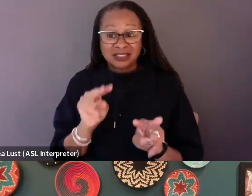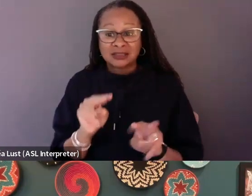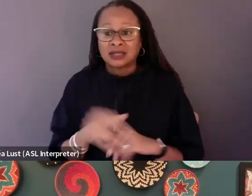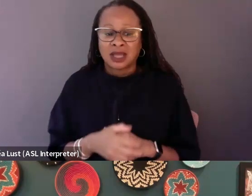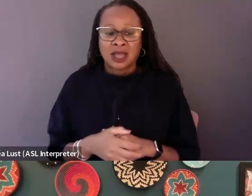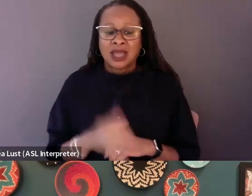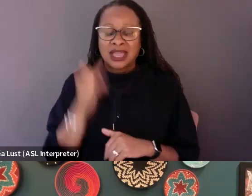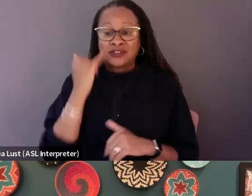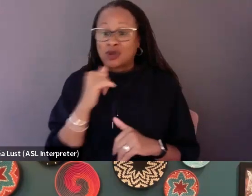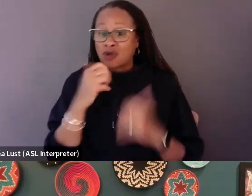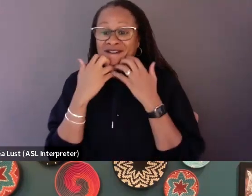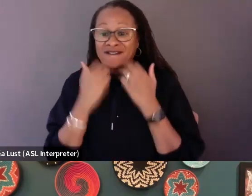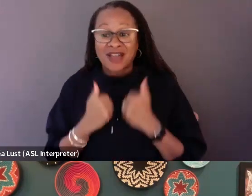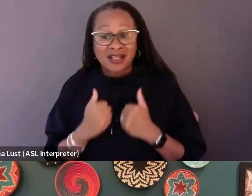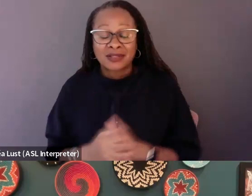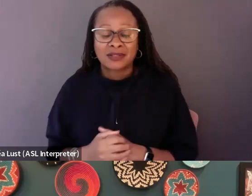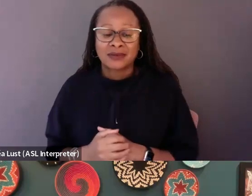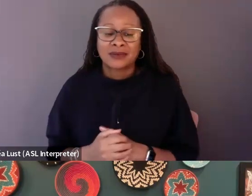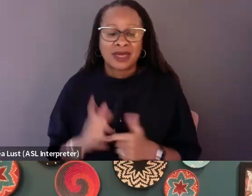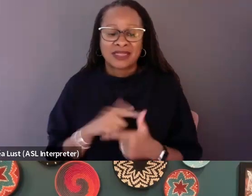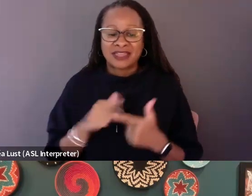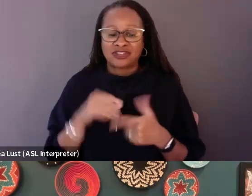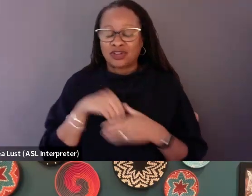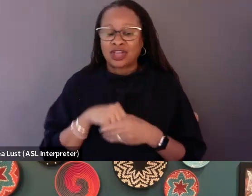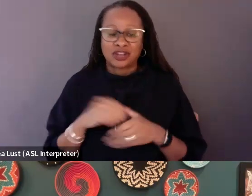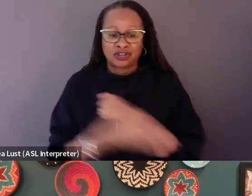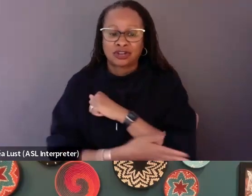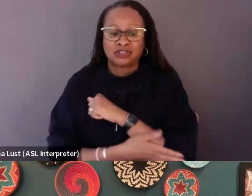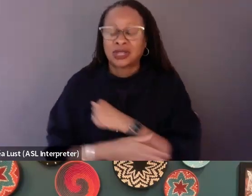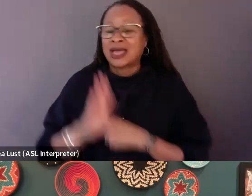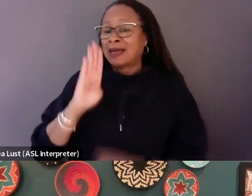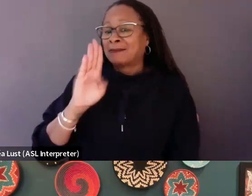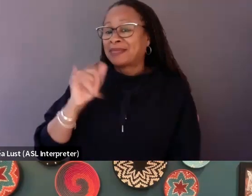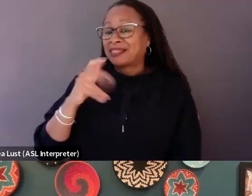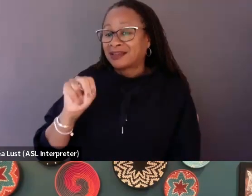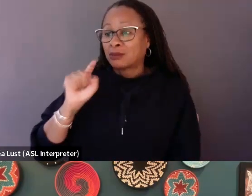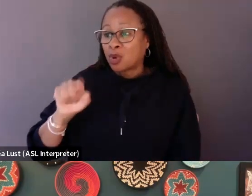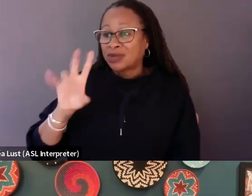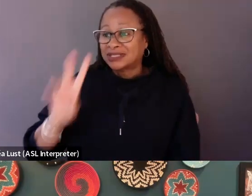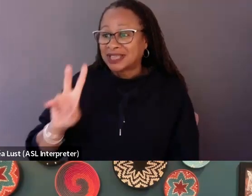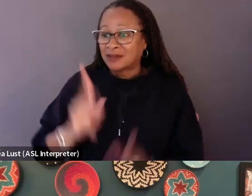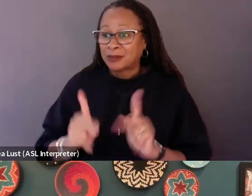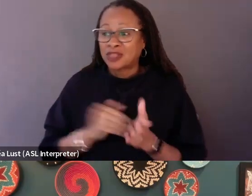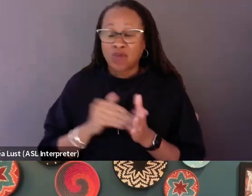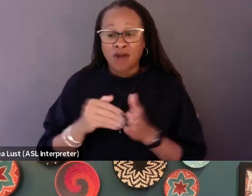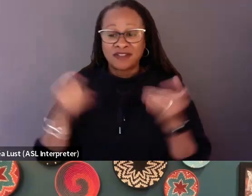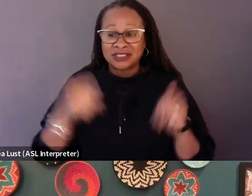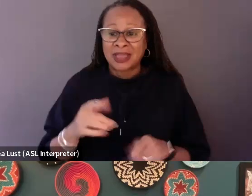When you're in a country of billion 0.7 people, that often happens to you. You feel like you're invisible.